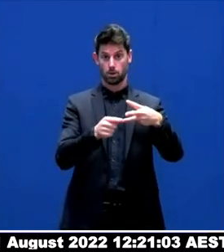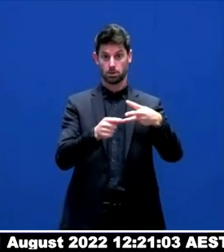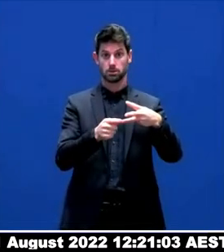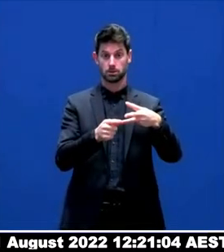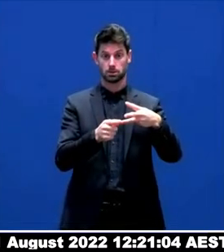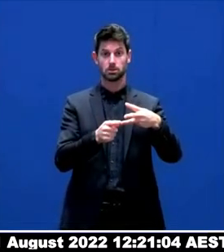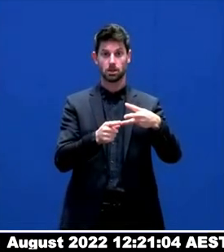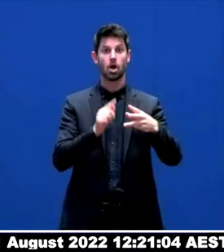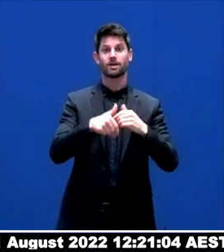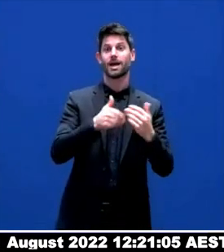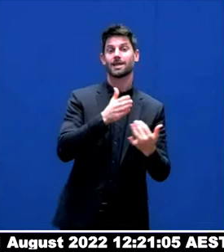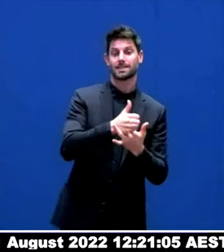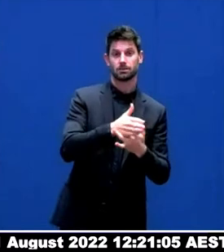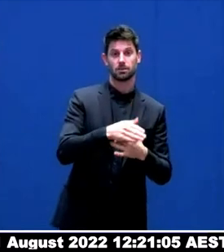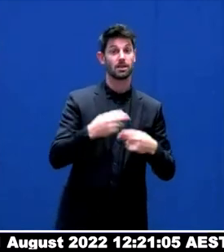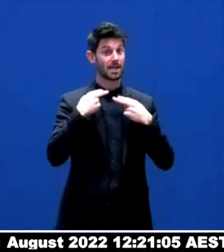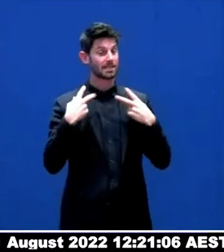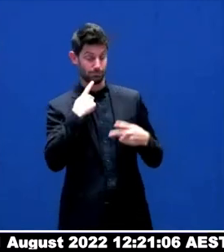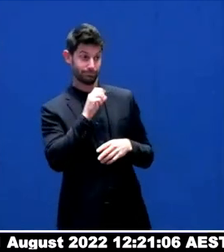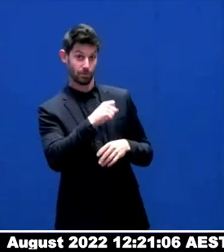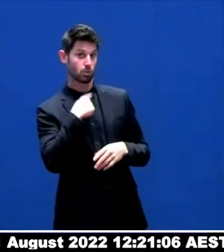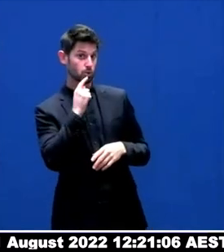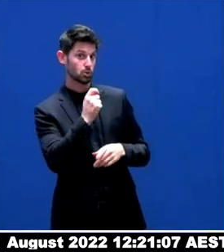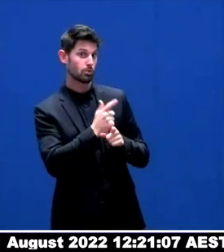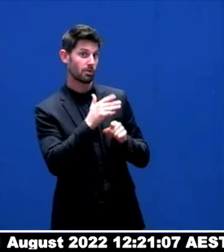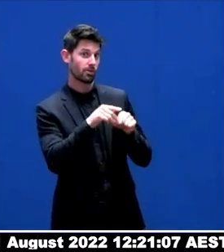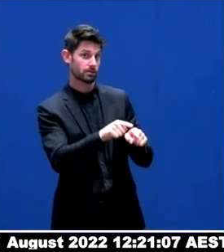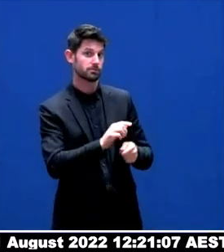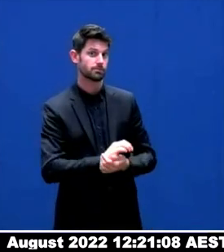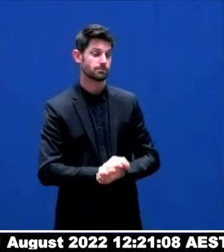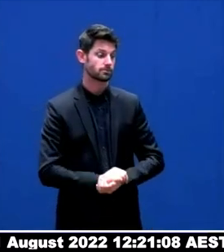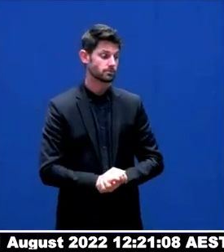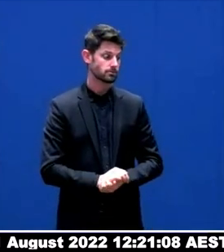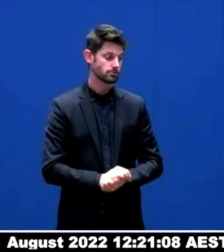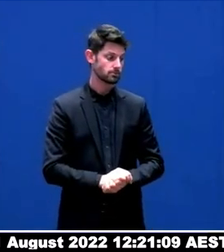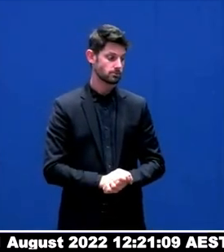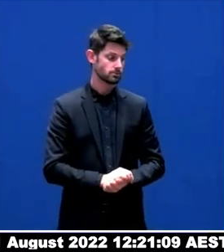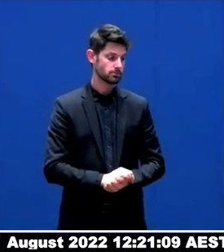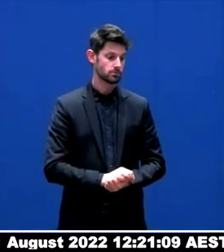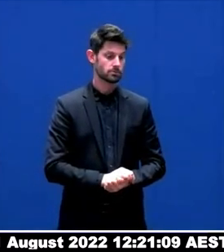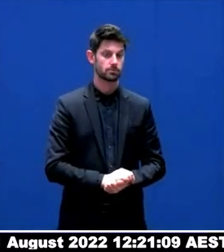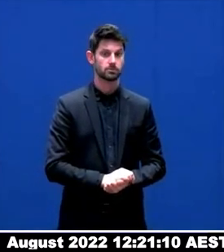Getting to that.